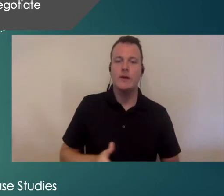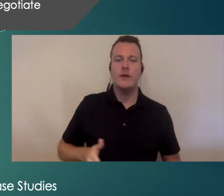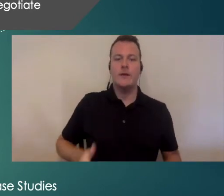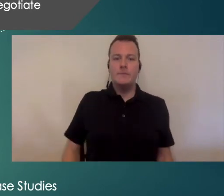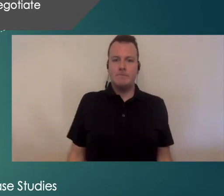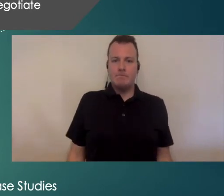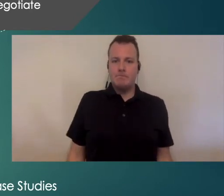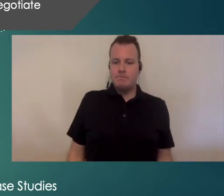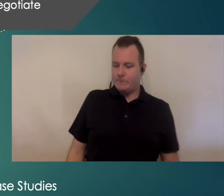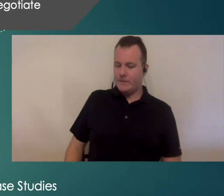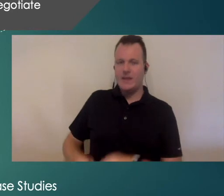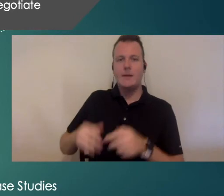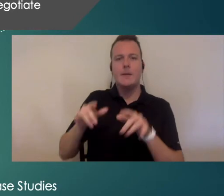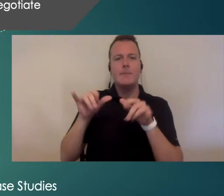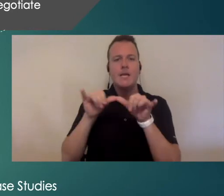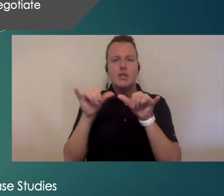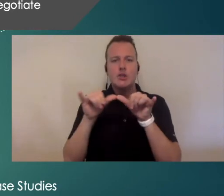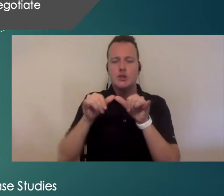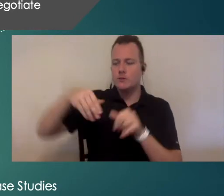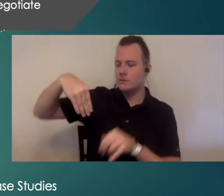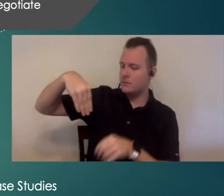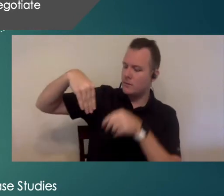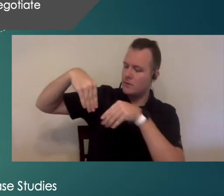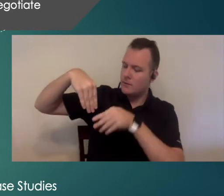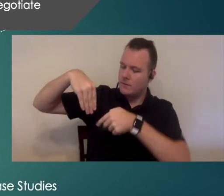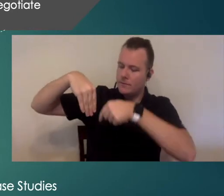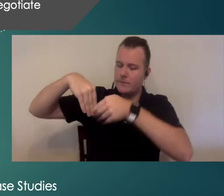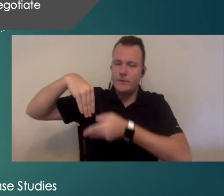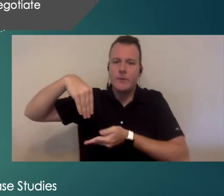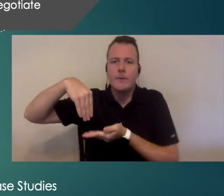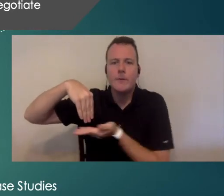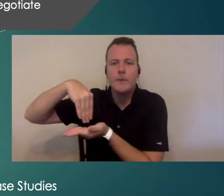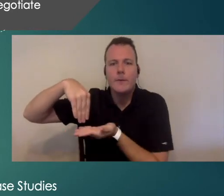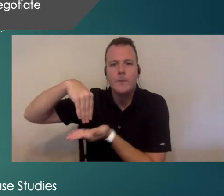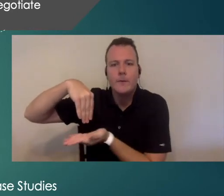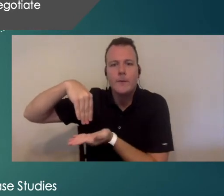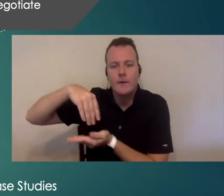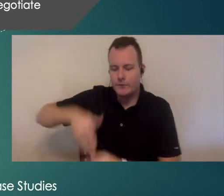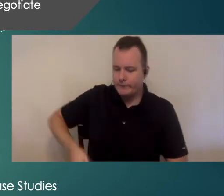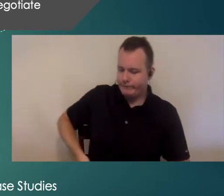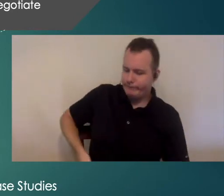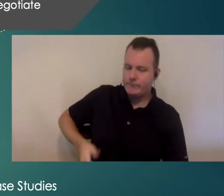by your side, and your skirt had to come below your fingertips. Or I remember in